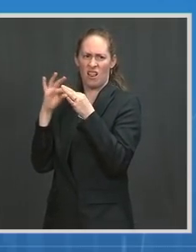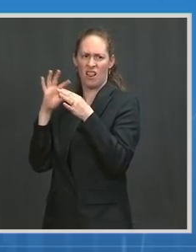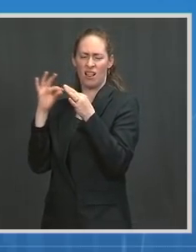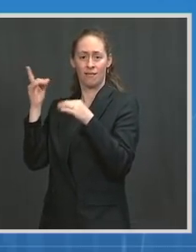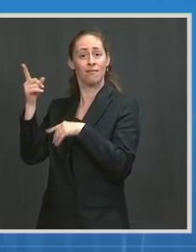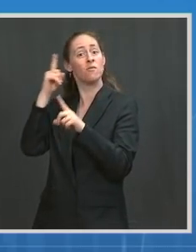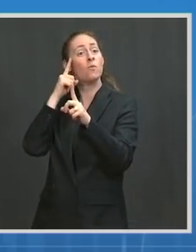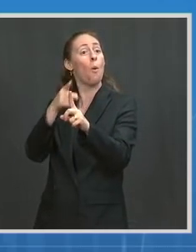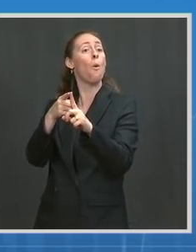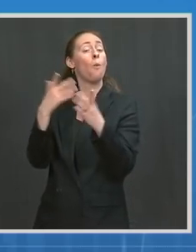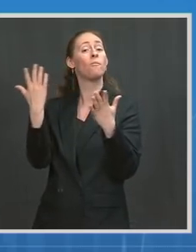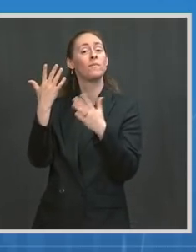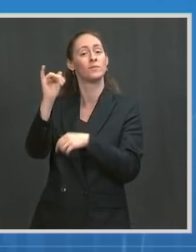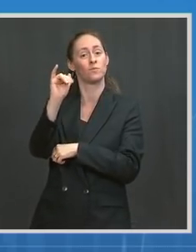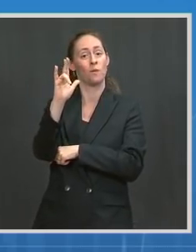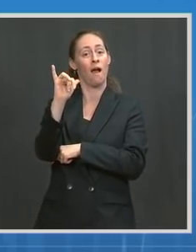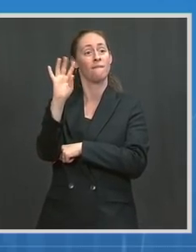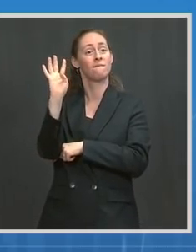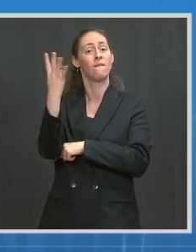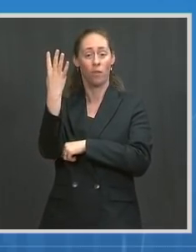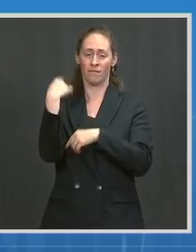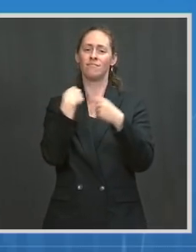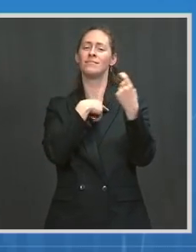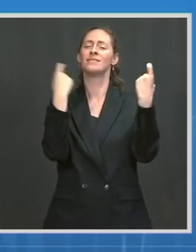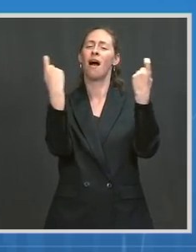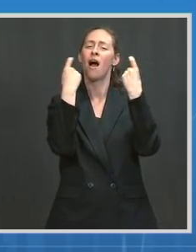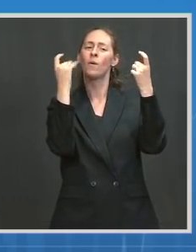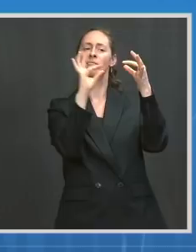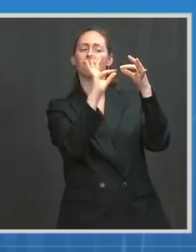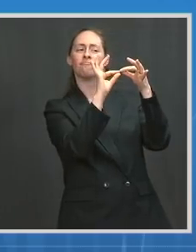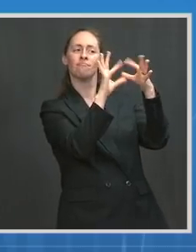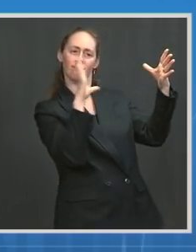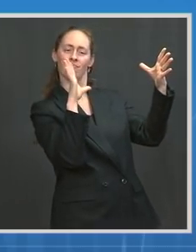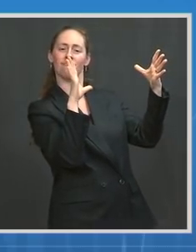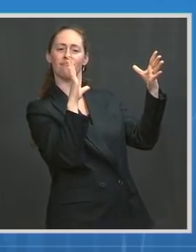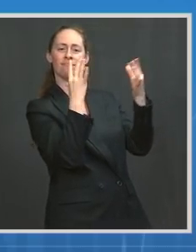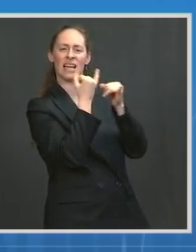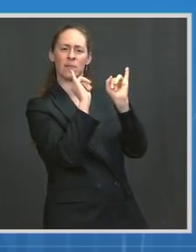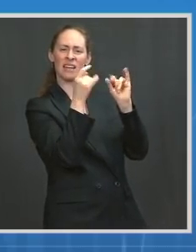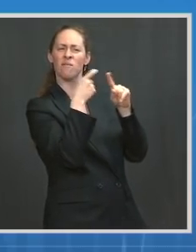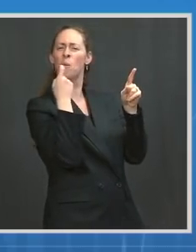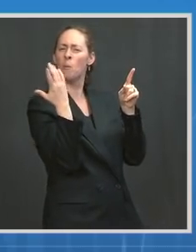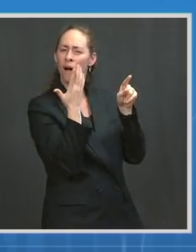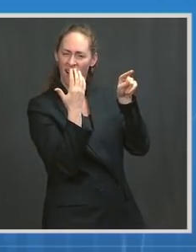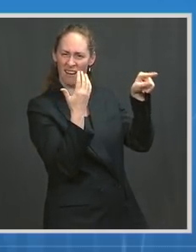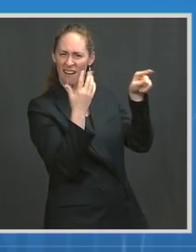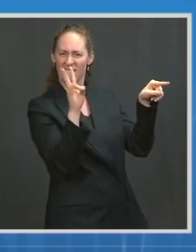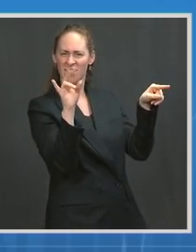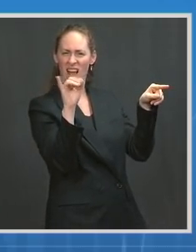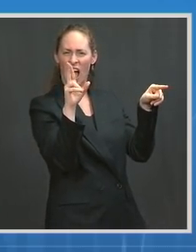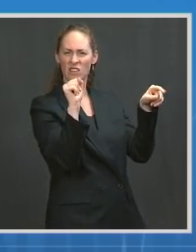as a nation and our independence of the virus." Seventy percent of adults with at least one shot